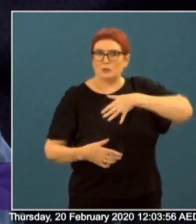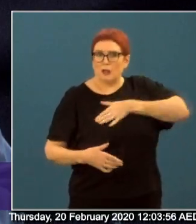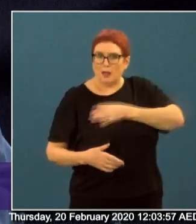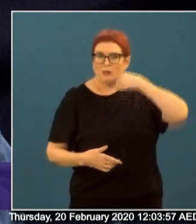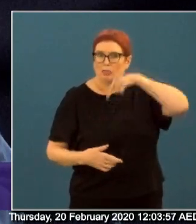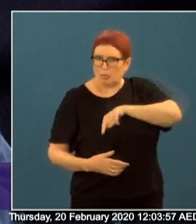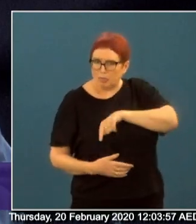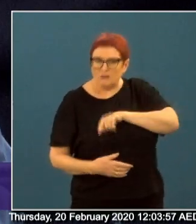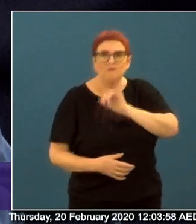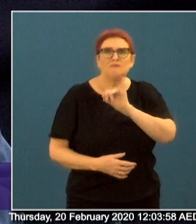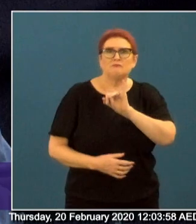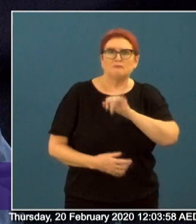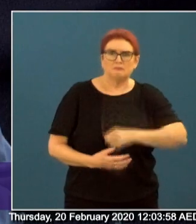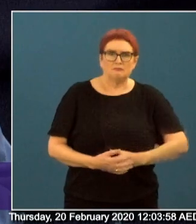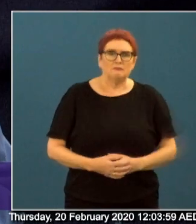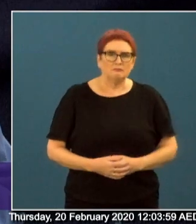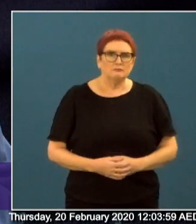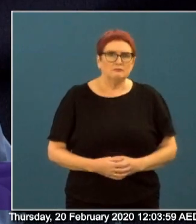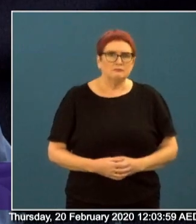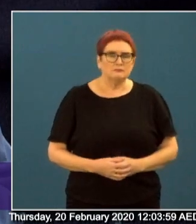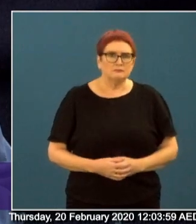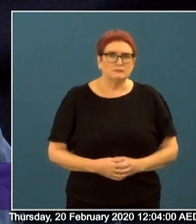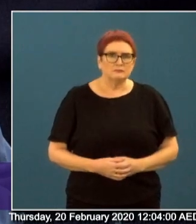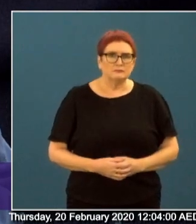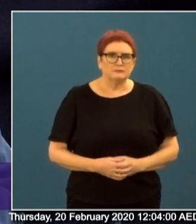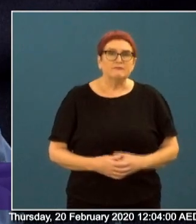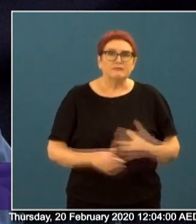And these things can be feeding into a cycle of either...